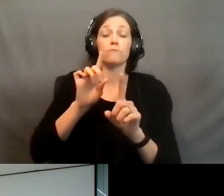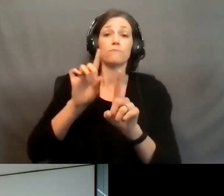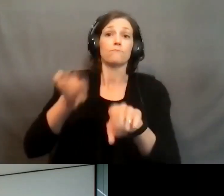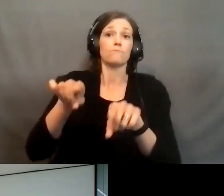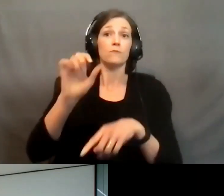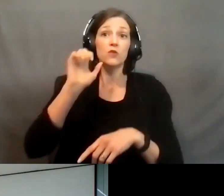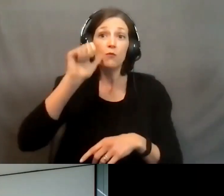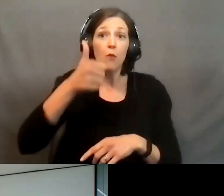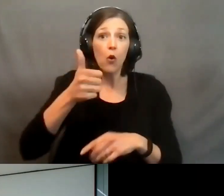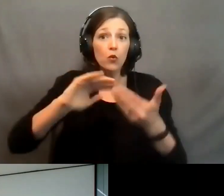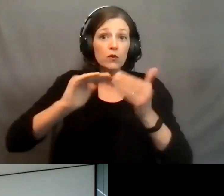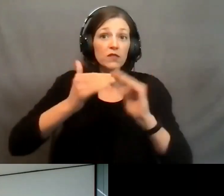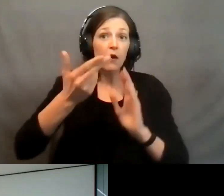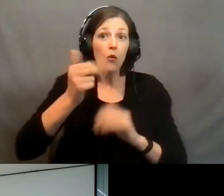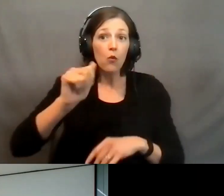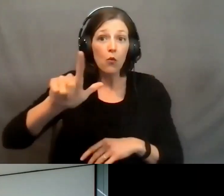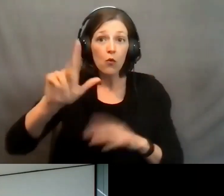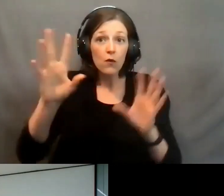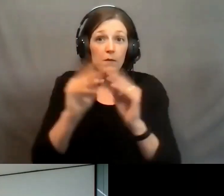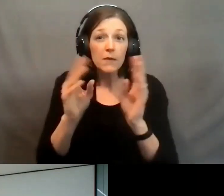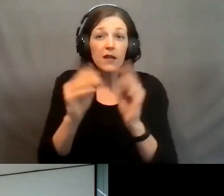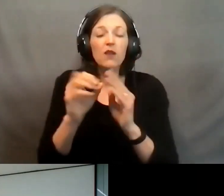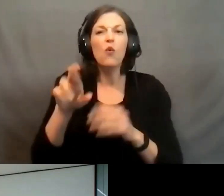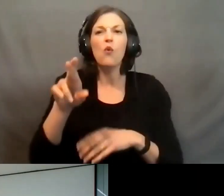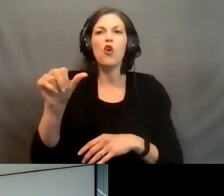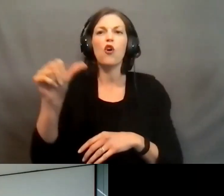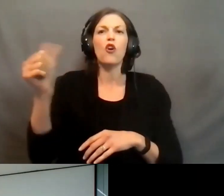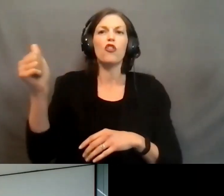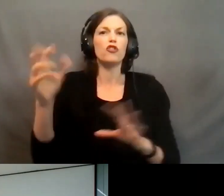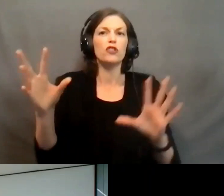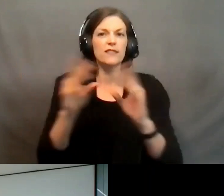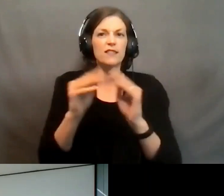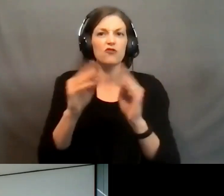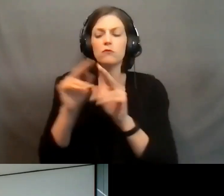12:06:25 or other of our sessions and looking at the fact sheets that we